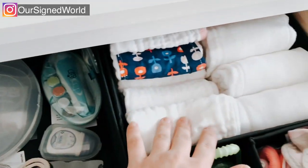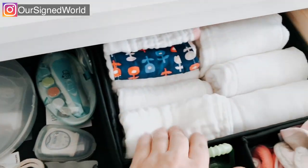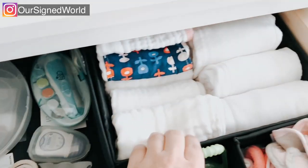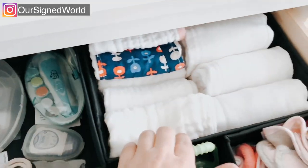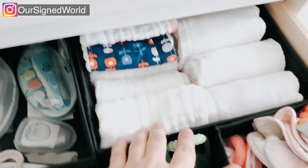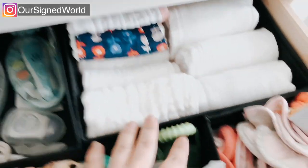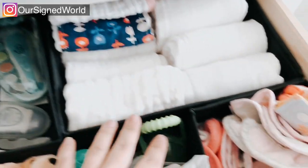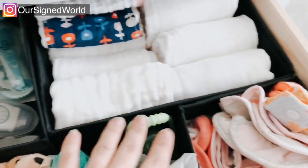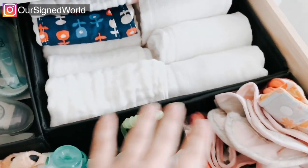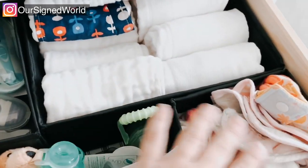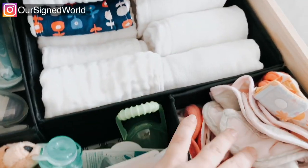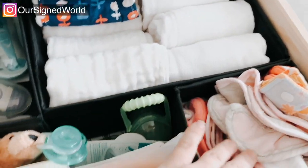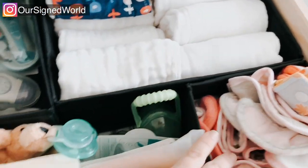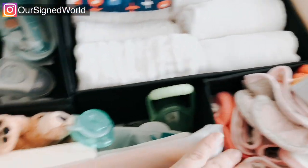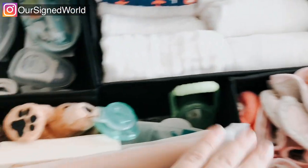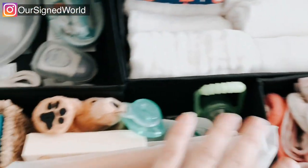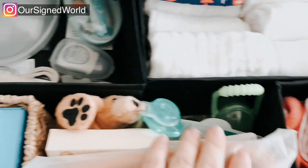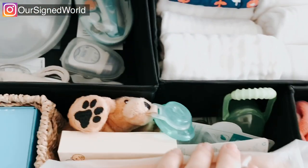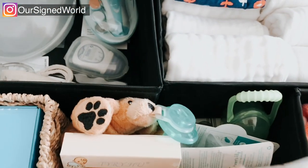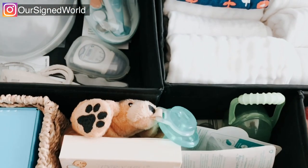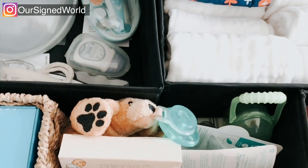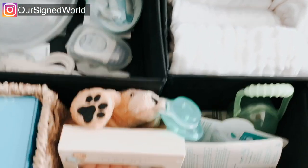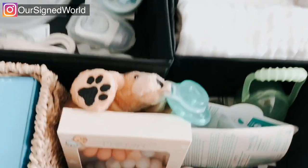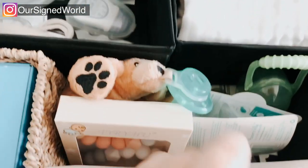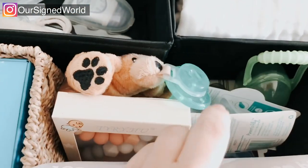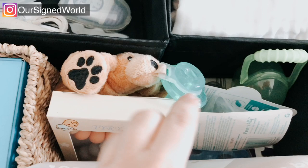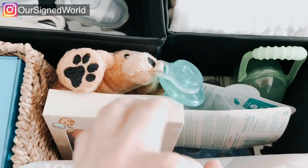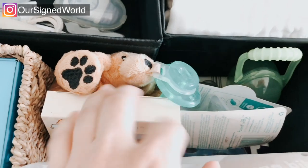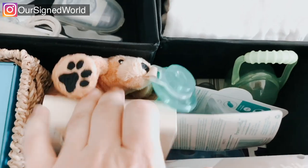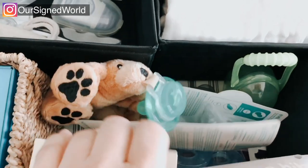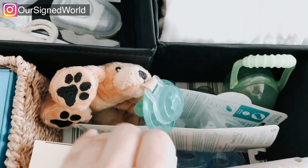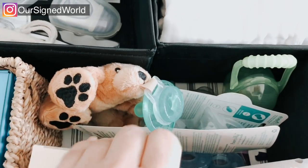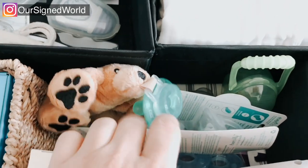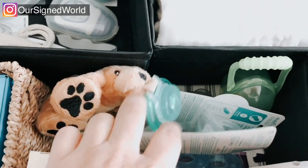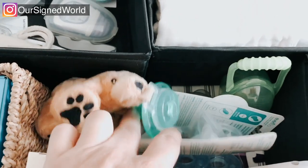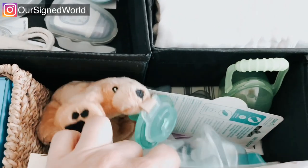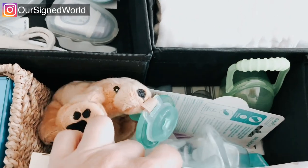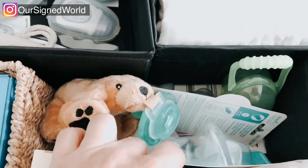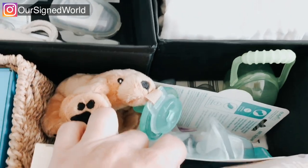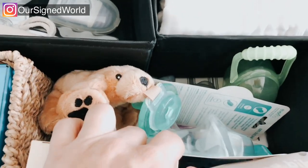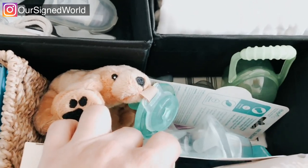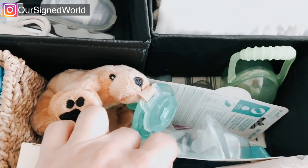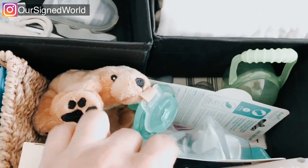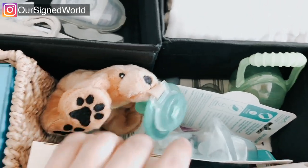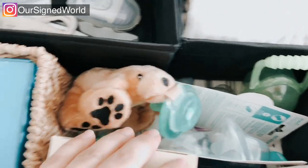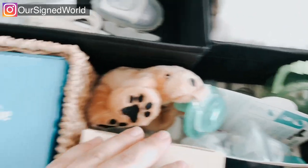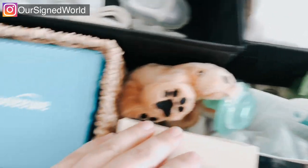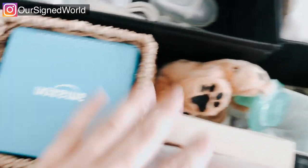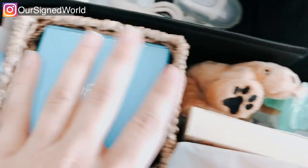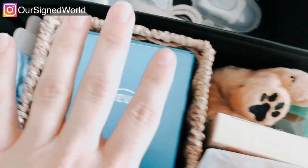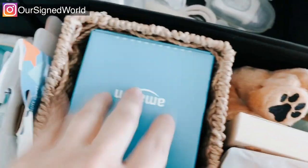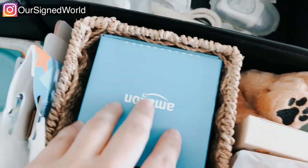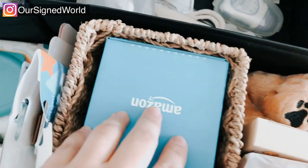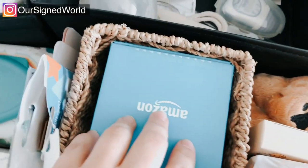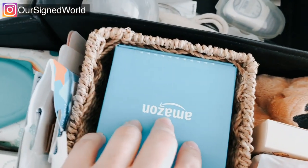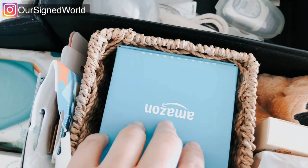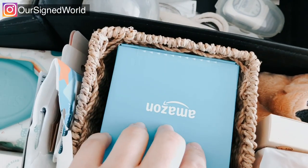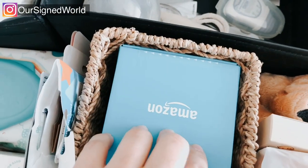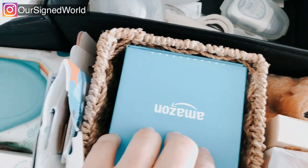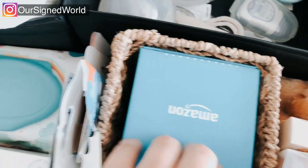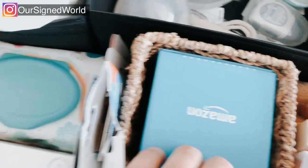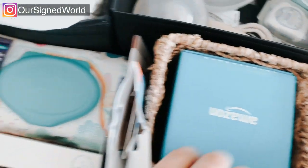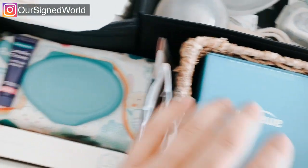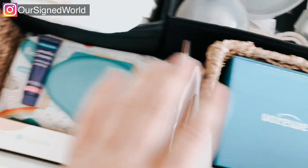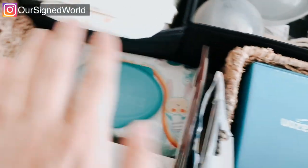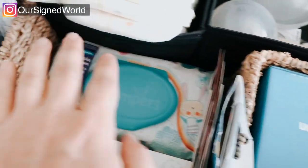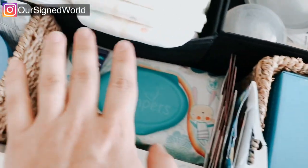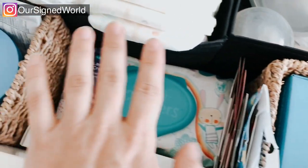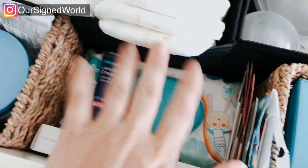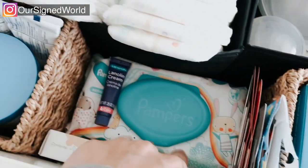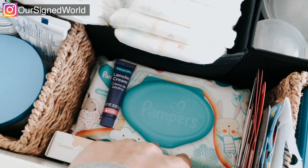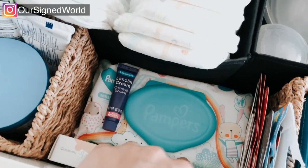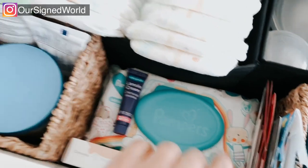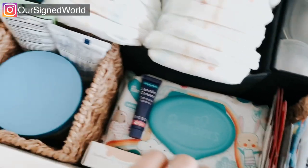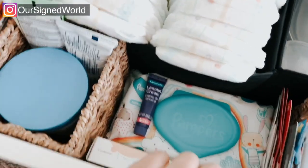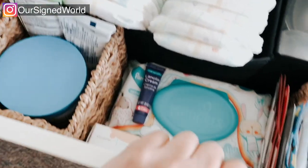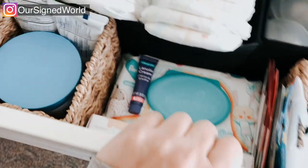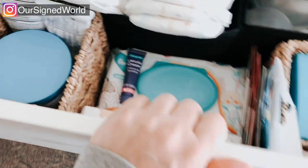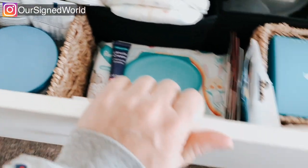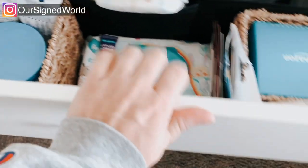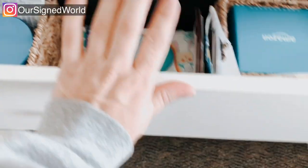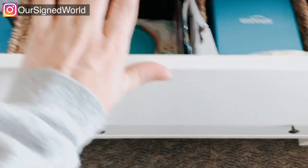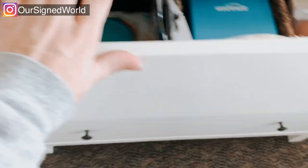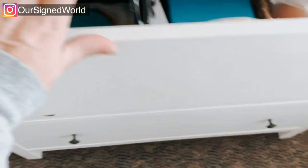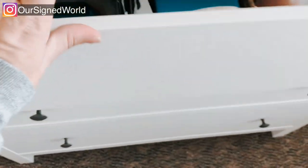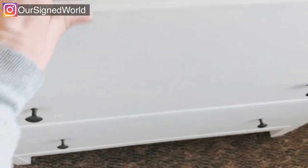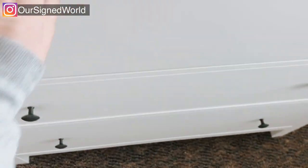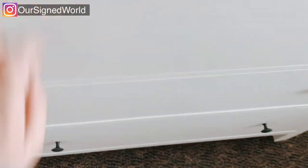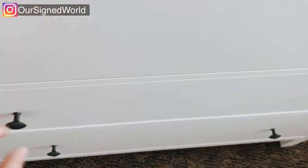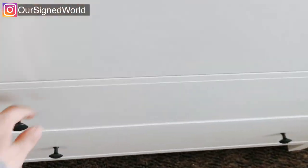We have burp cloths, bibs, binkies, amazon echo which we need to set up, and wipes.